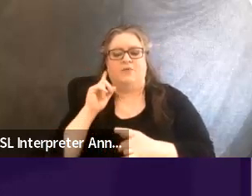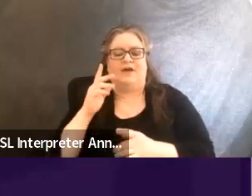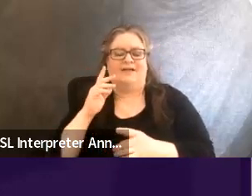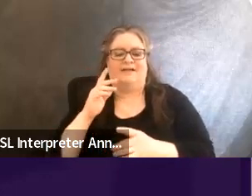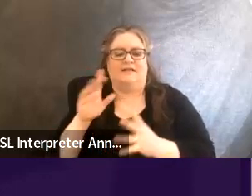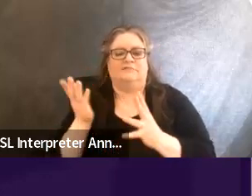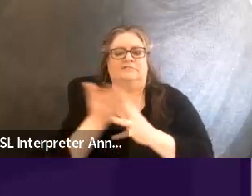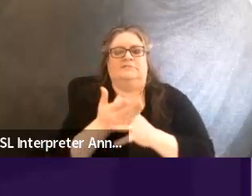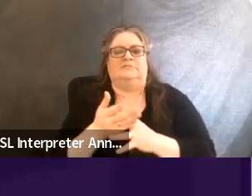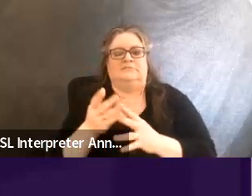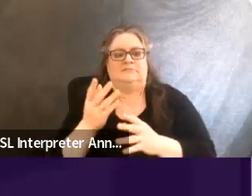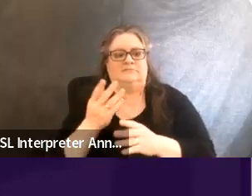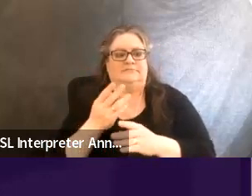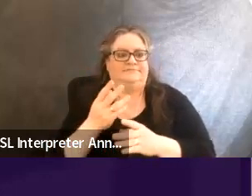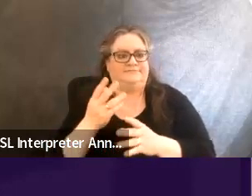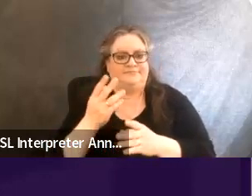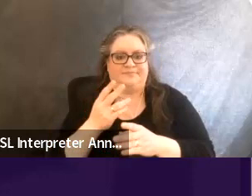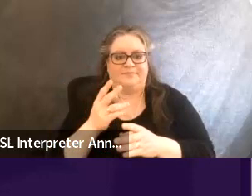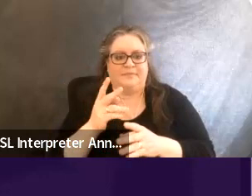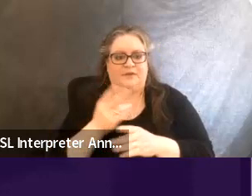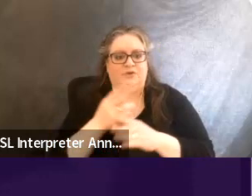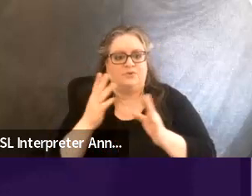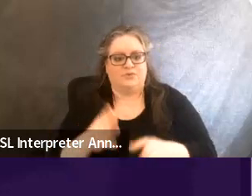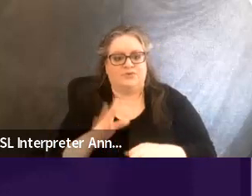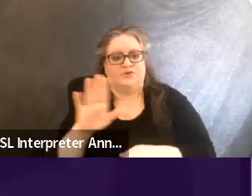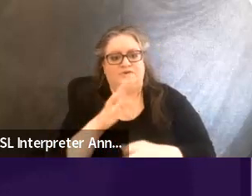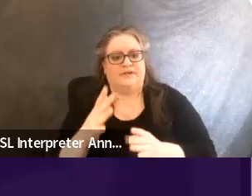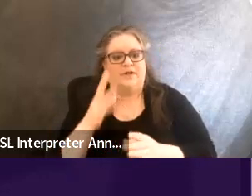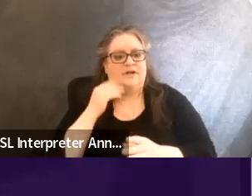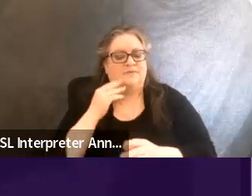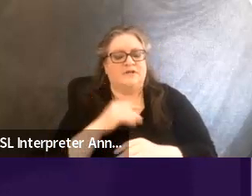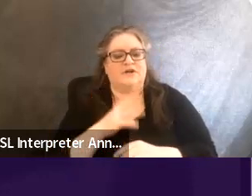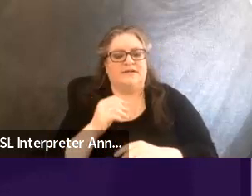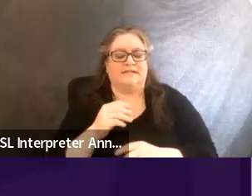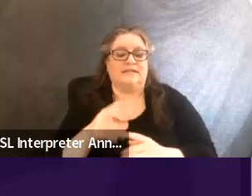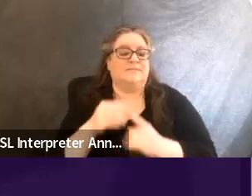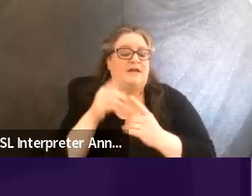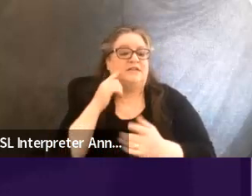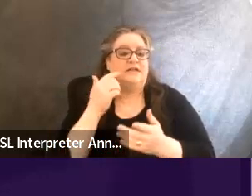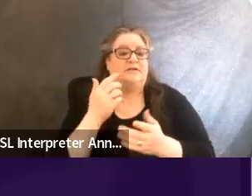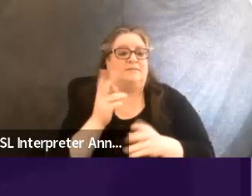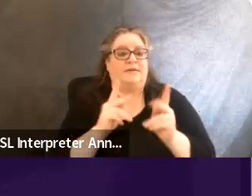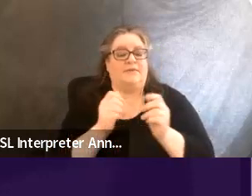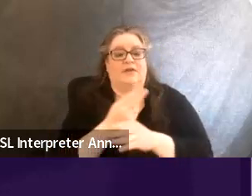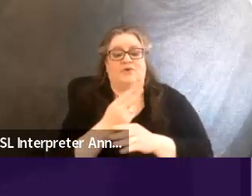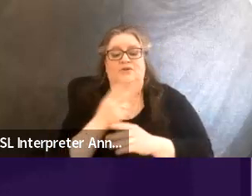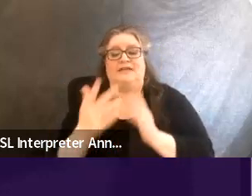especially people who use assistive technology. But other than that, I will look to see